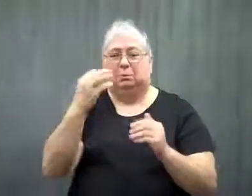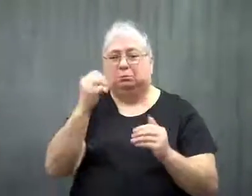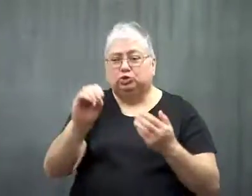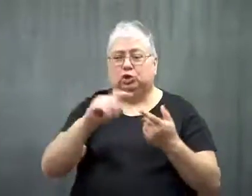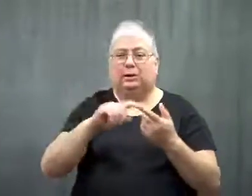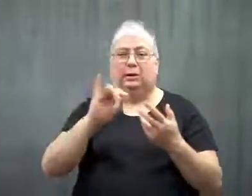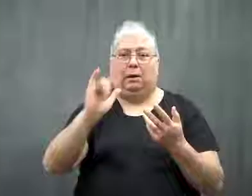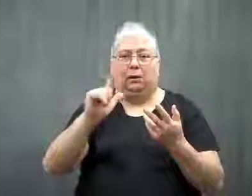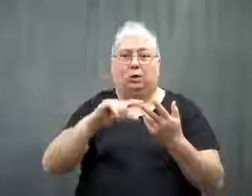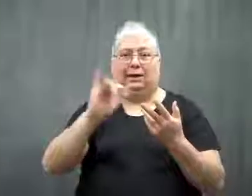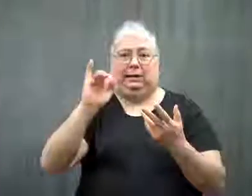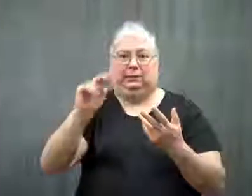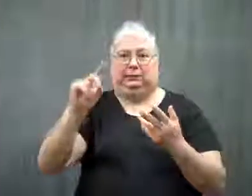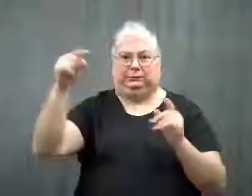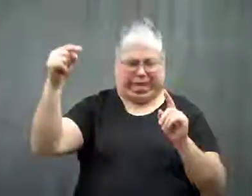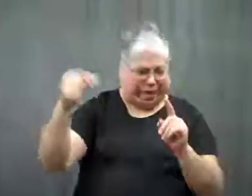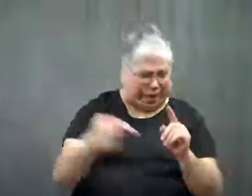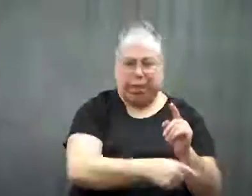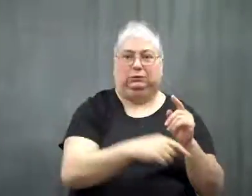Missouri, Illinois and Indiana.